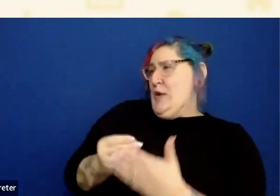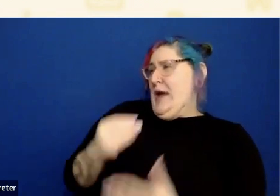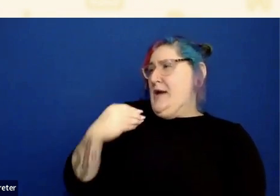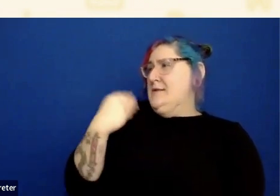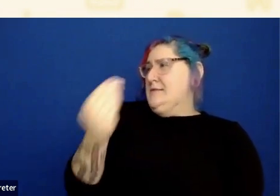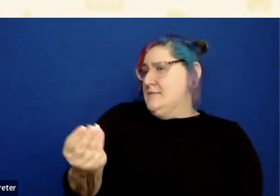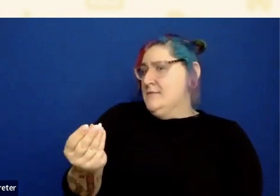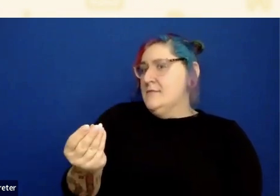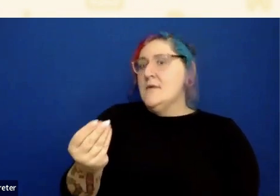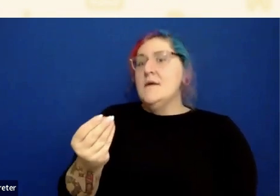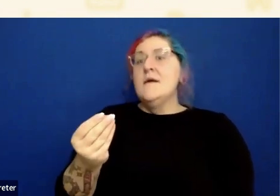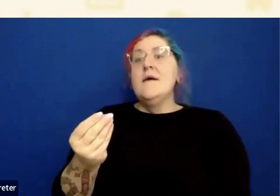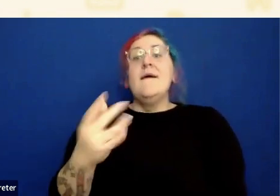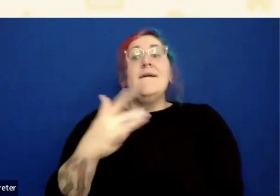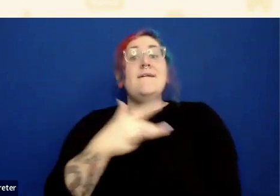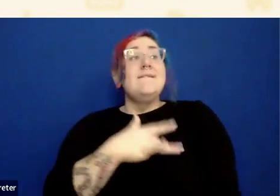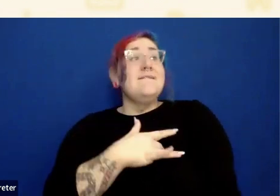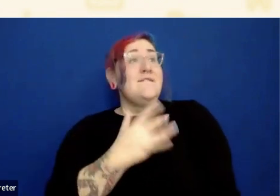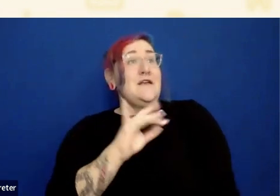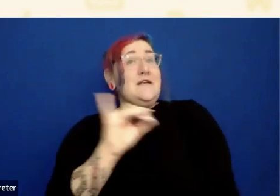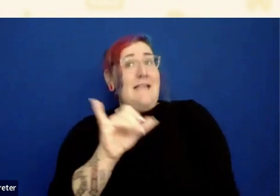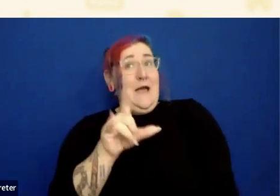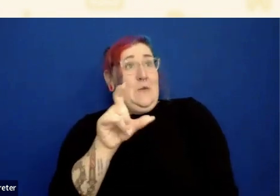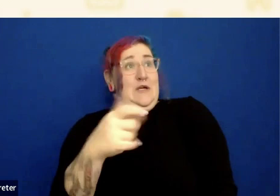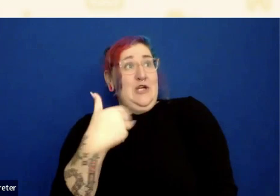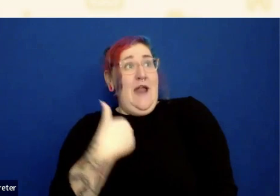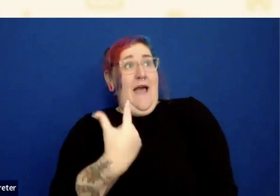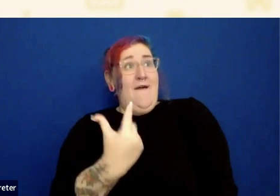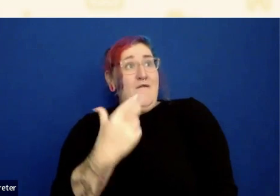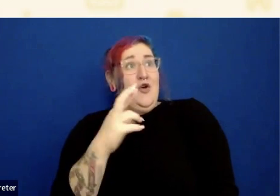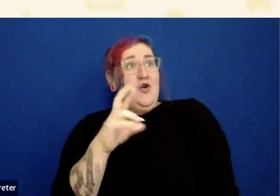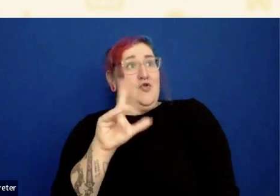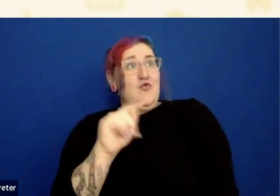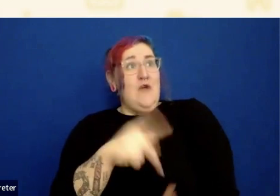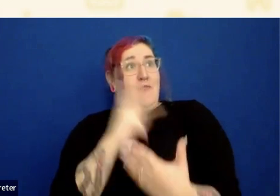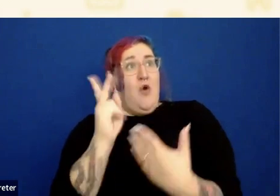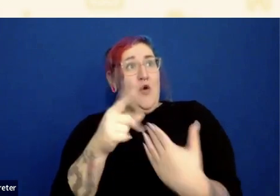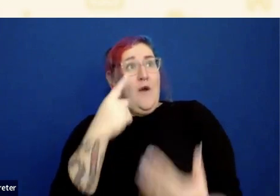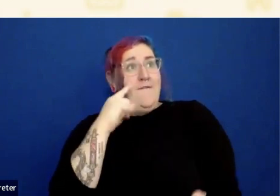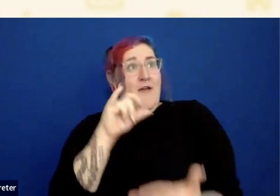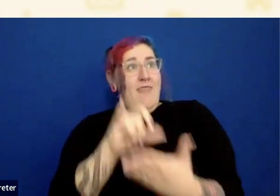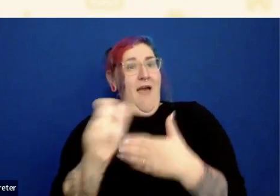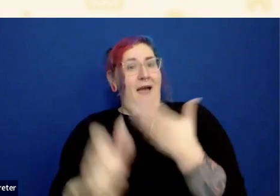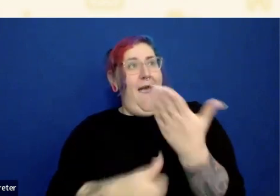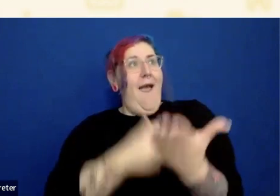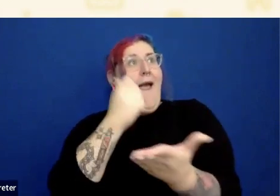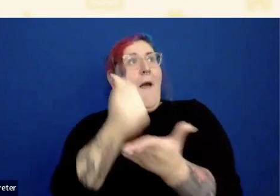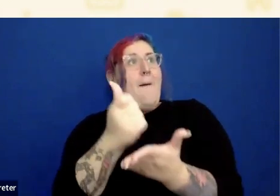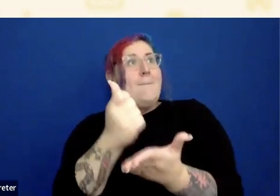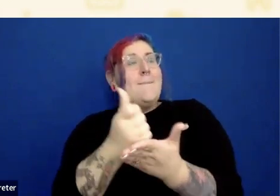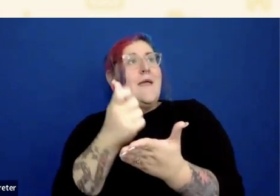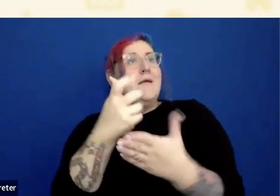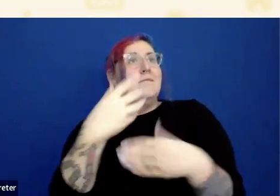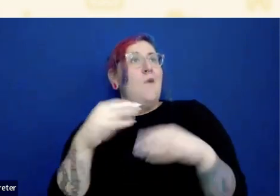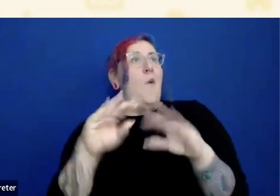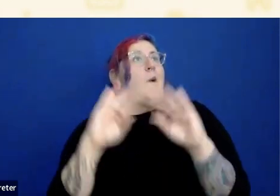that there absolutely should be grant programs for, you know, helping organizations with the funding to hire people